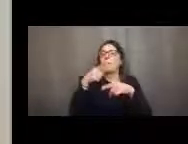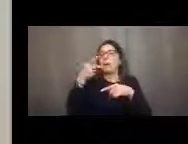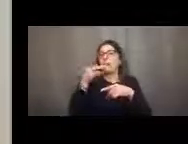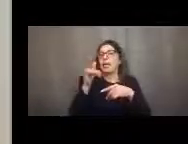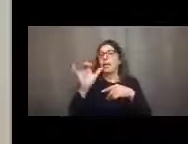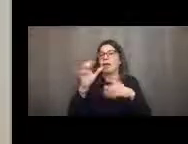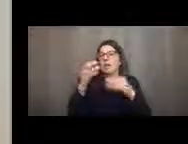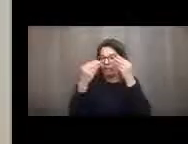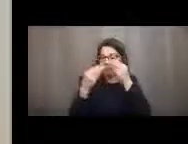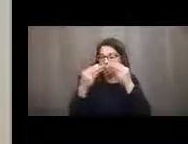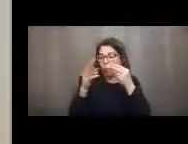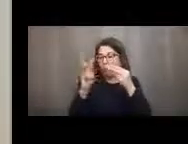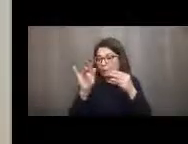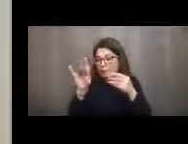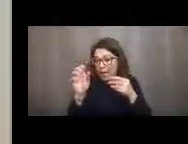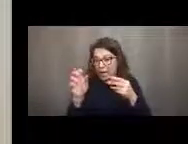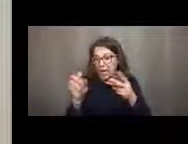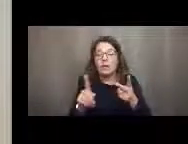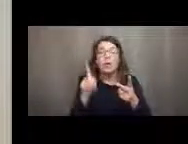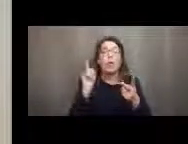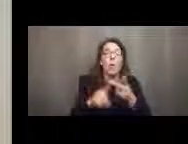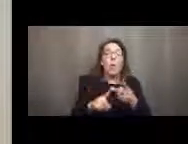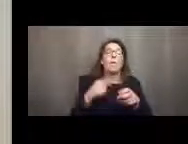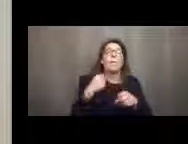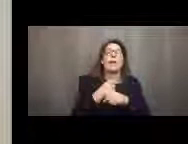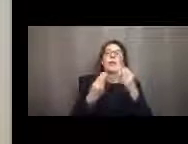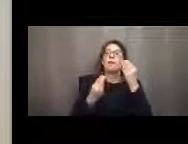or making the information available upon request.